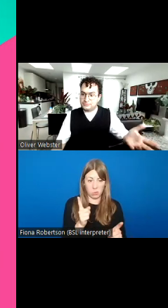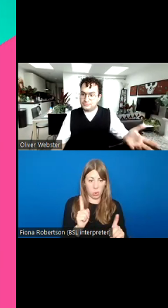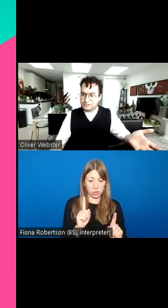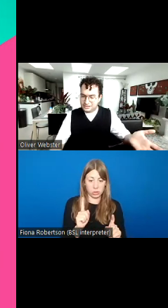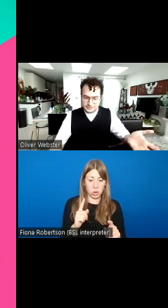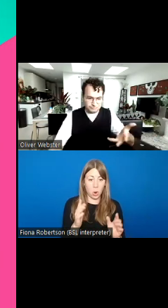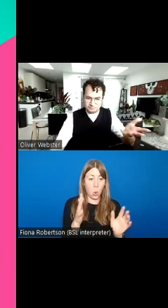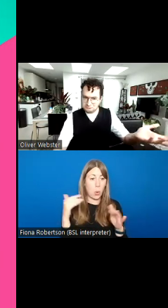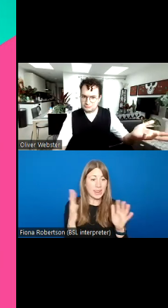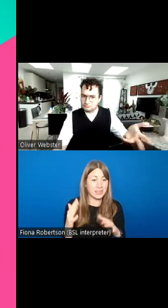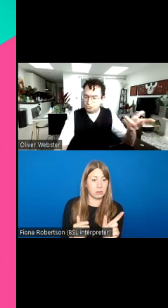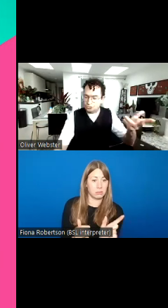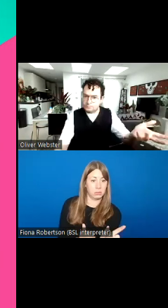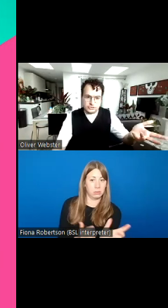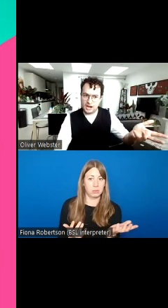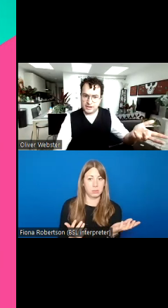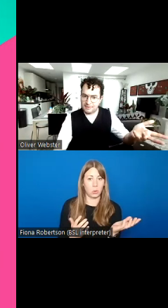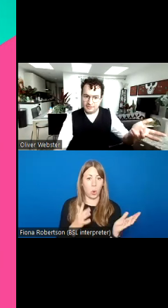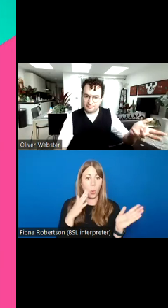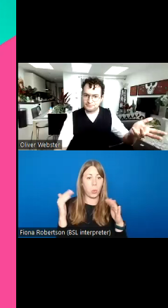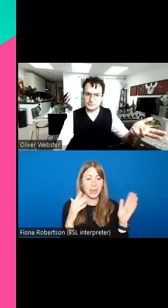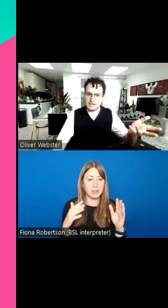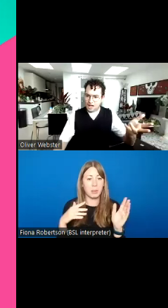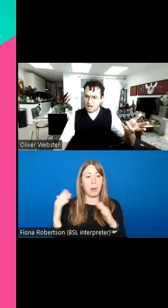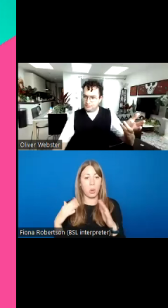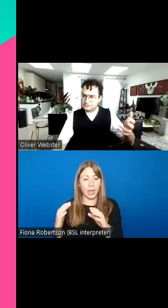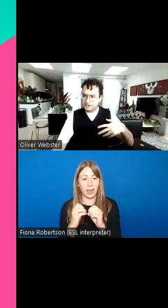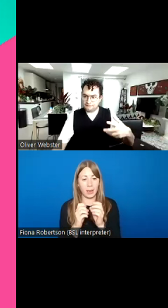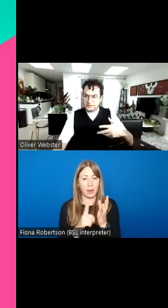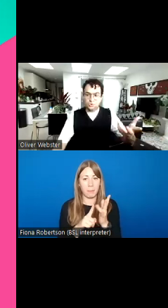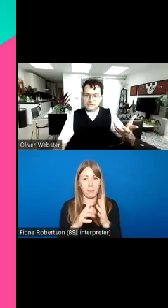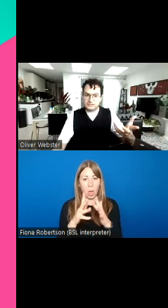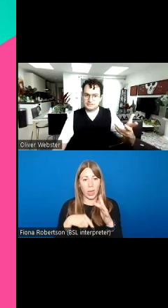Upbeat music, what does music tell me about that? Scuffling noise,